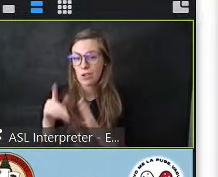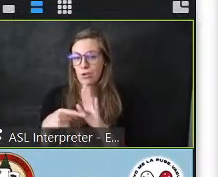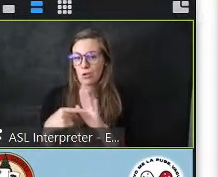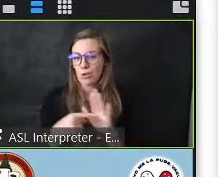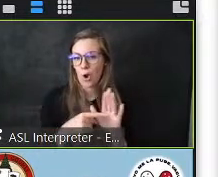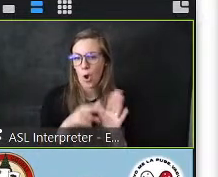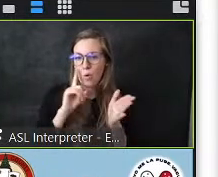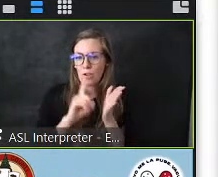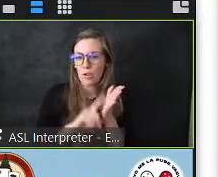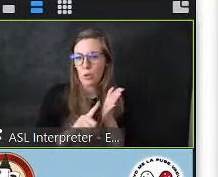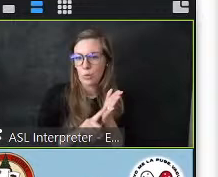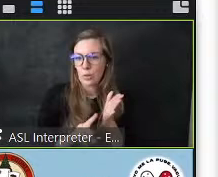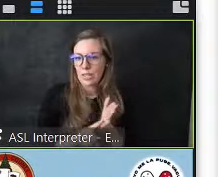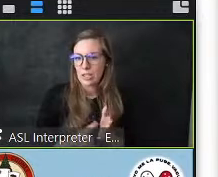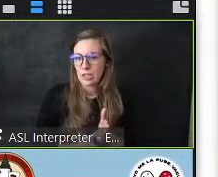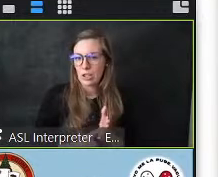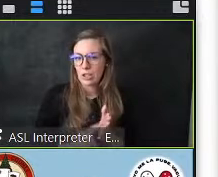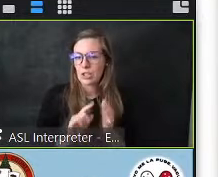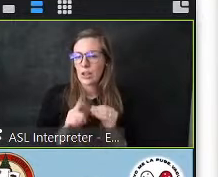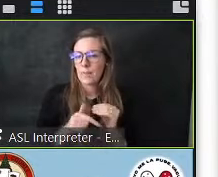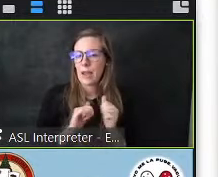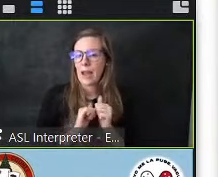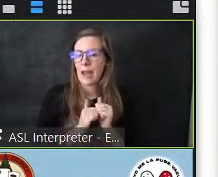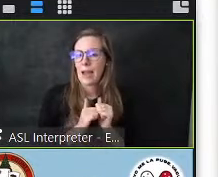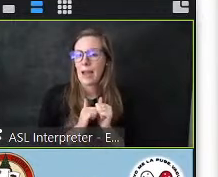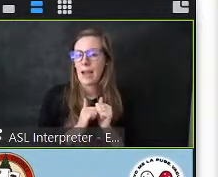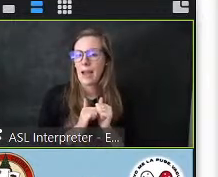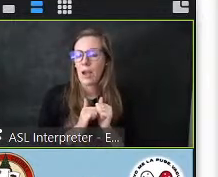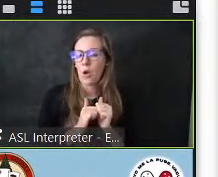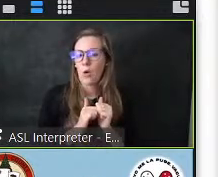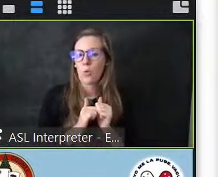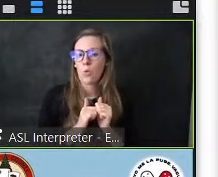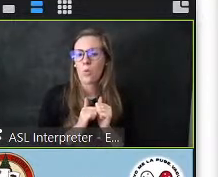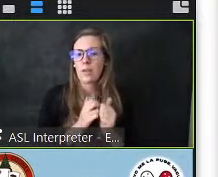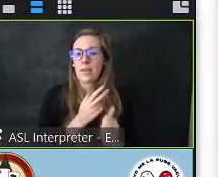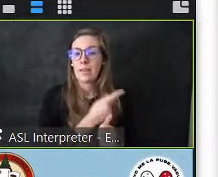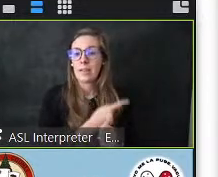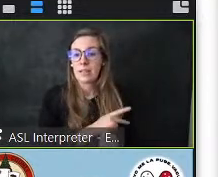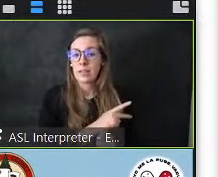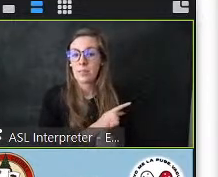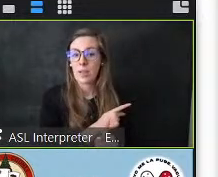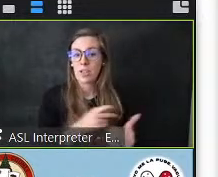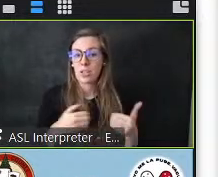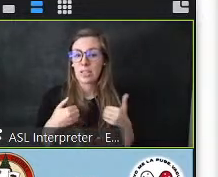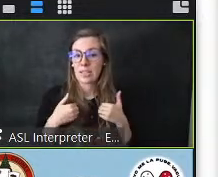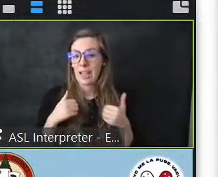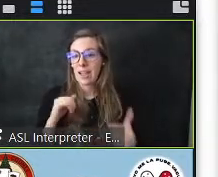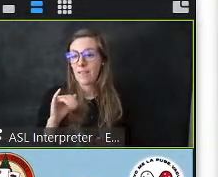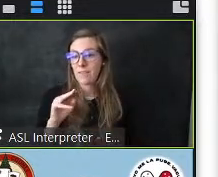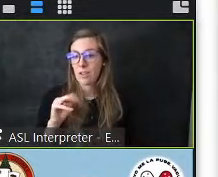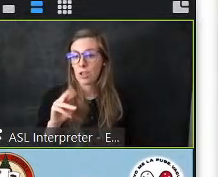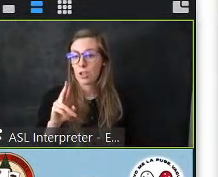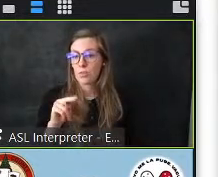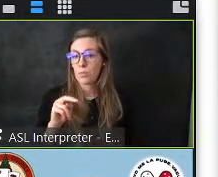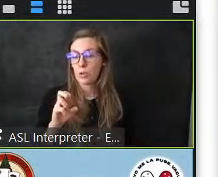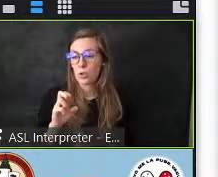about how the patient have immuno compromised systems